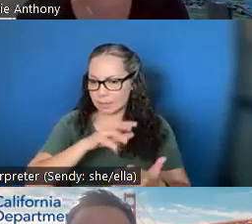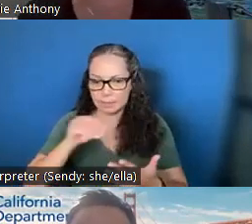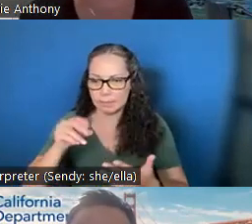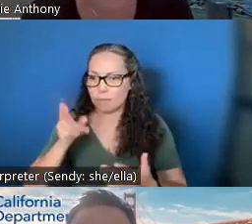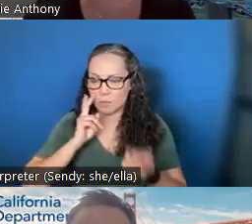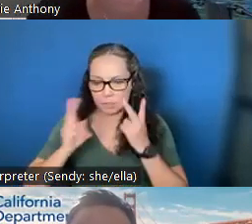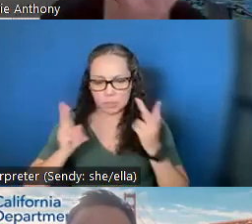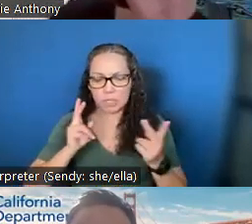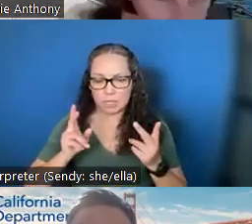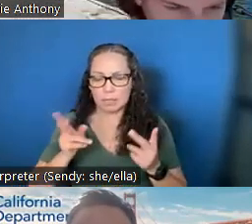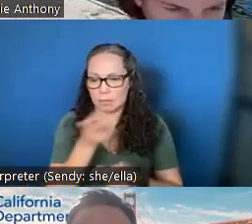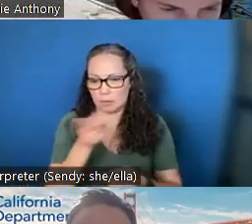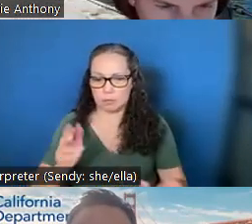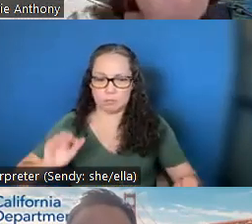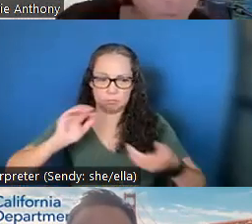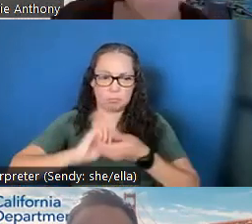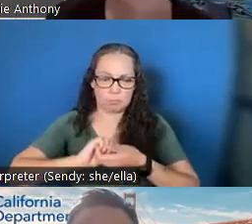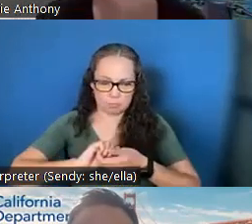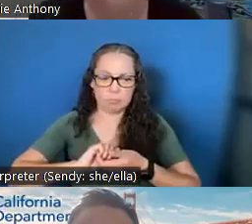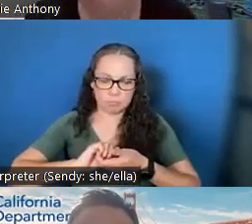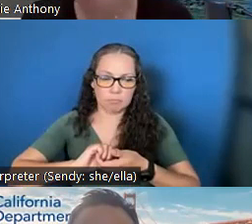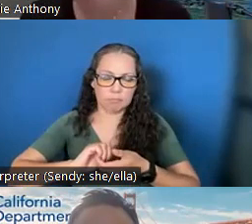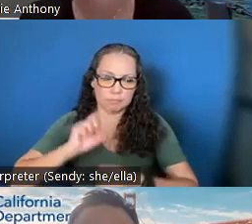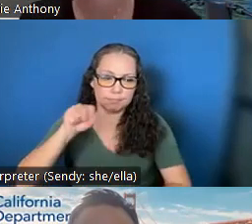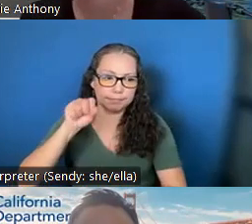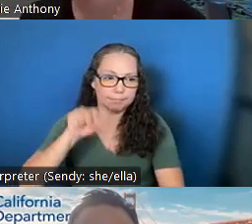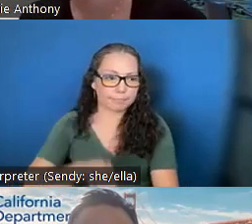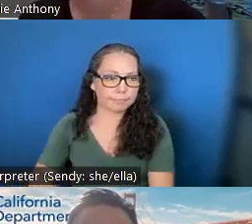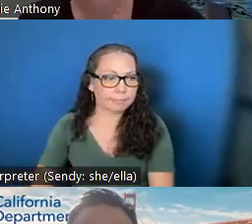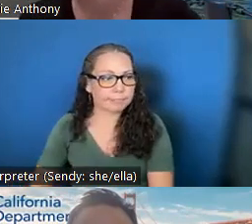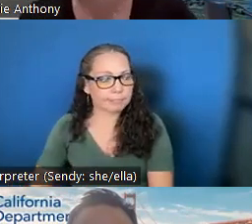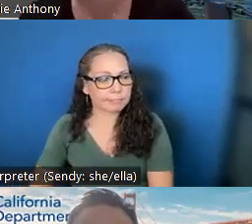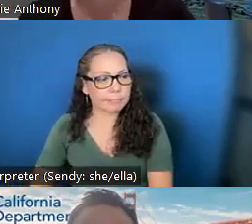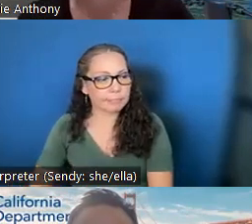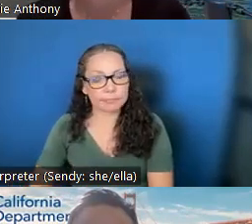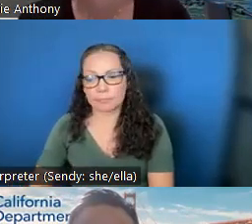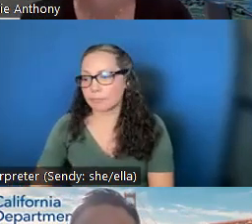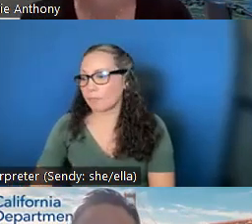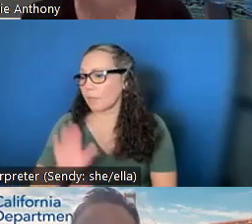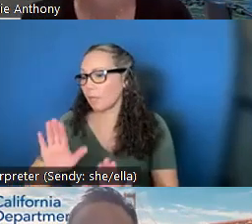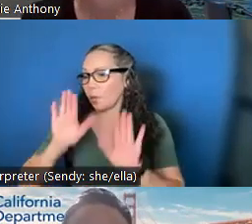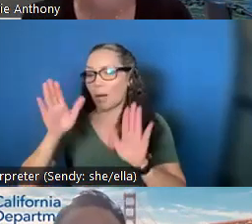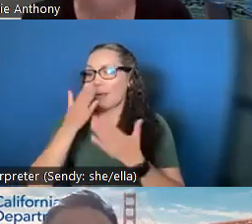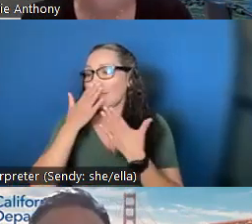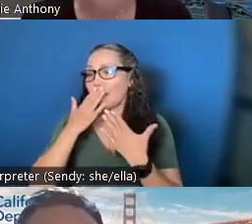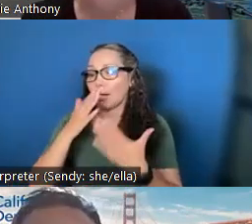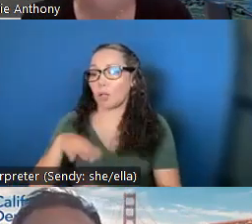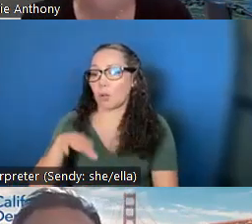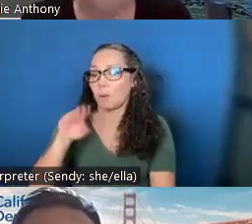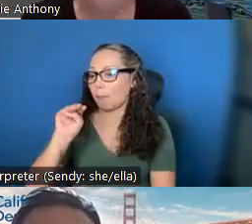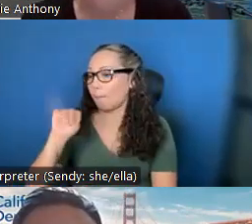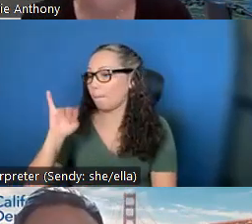a partnership between CD and D as well great thank you Mark and Ramon yeah and when that question was